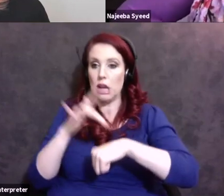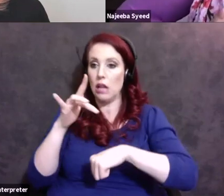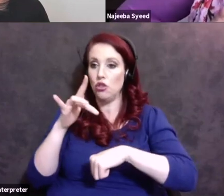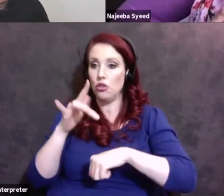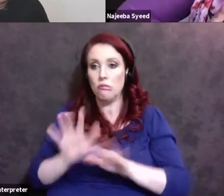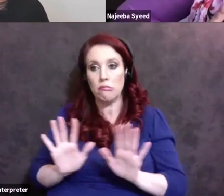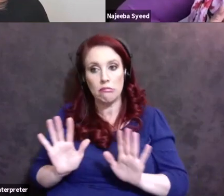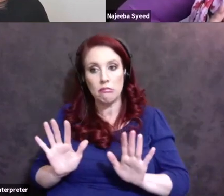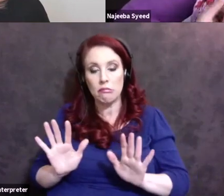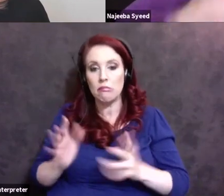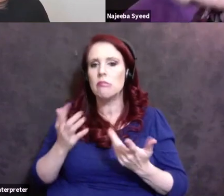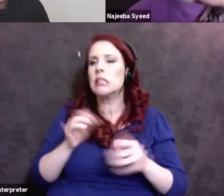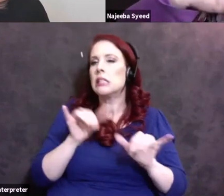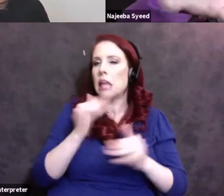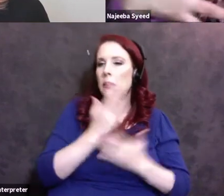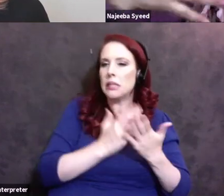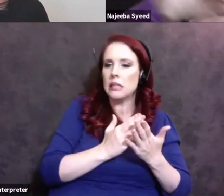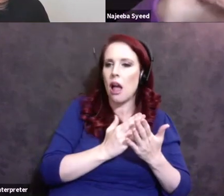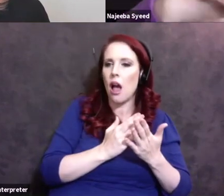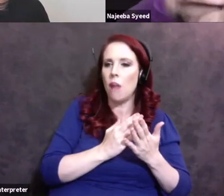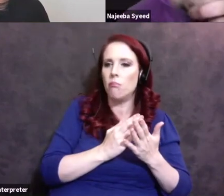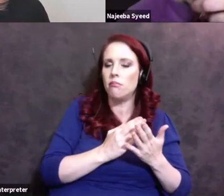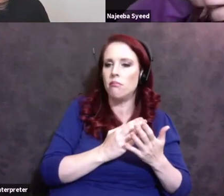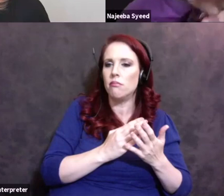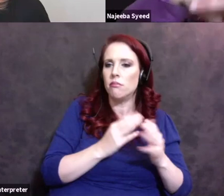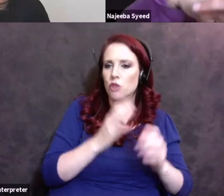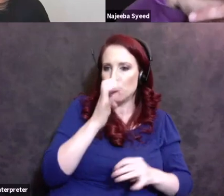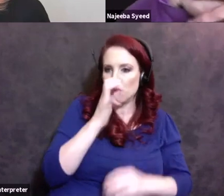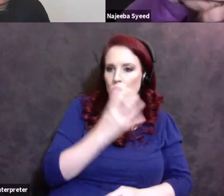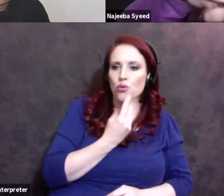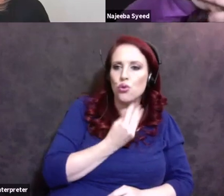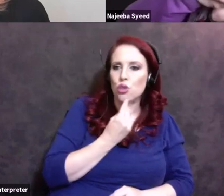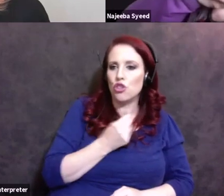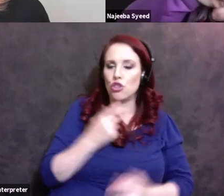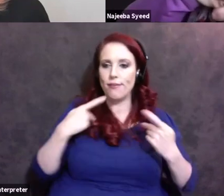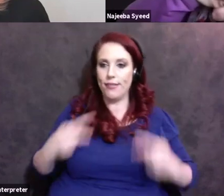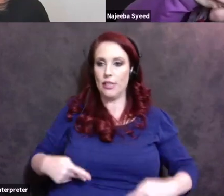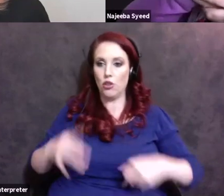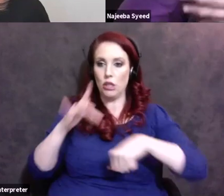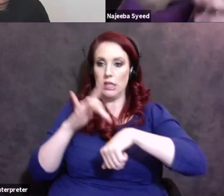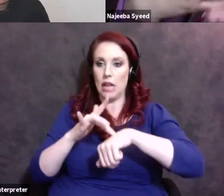of the orthodox Jewish community, physically touching one another can be a conversation